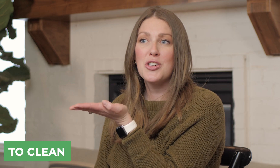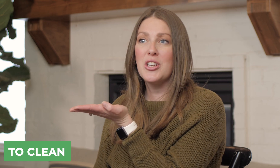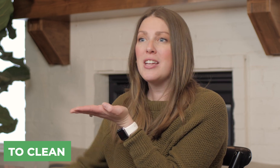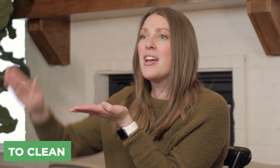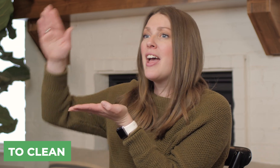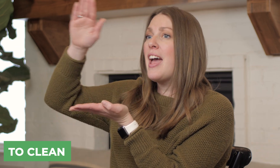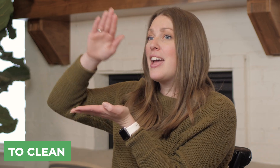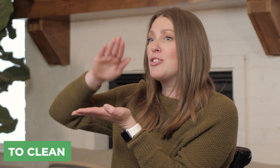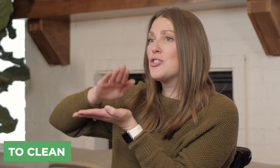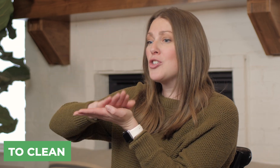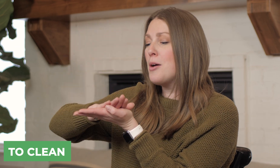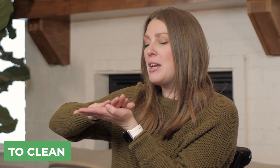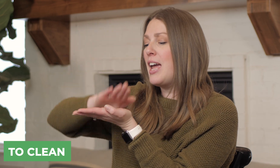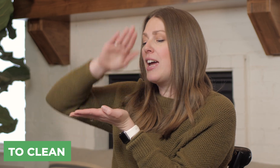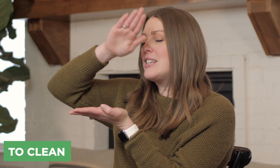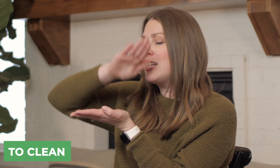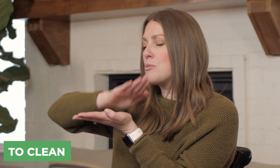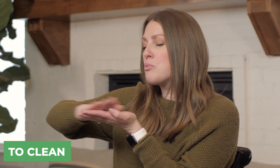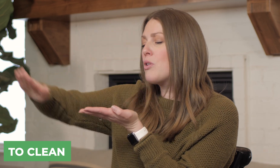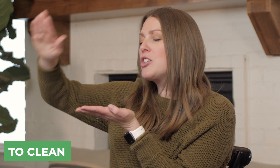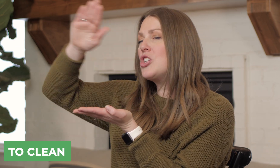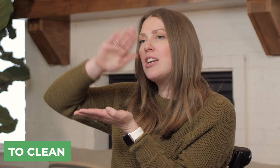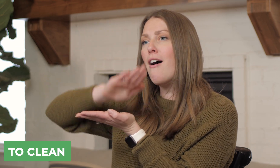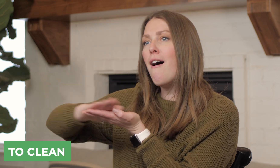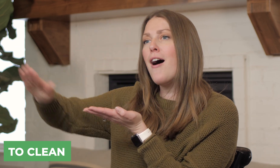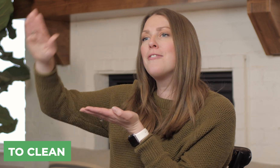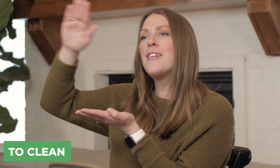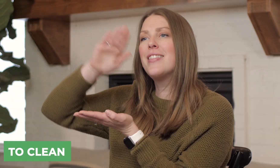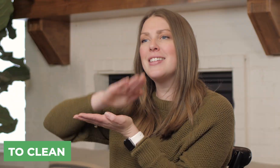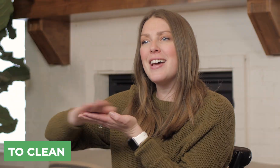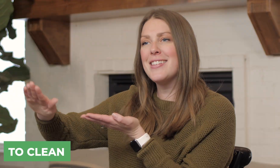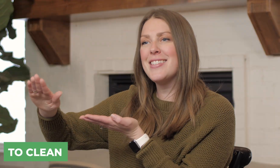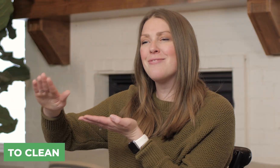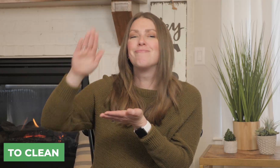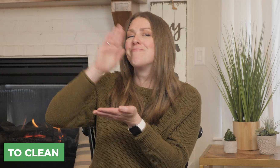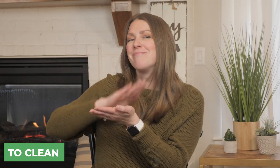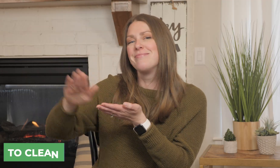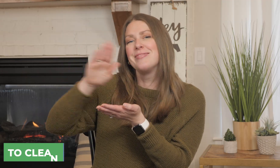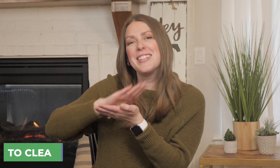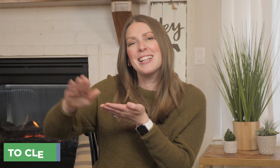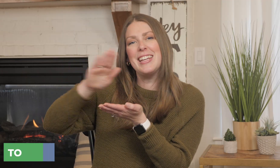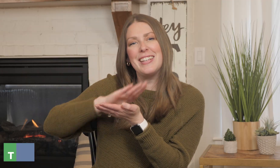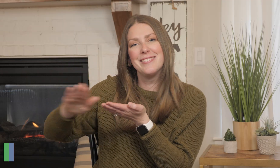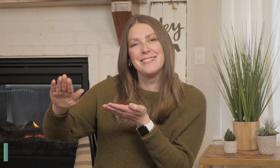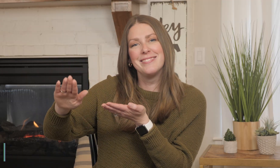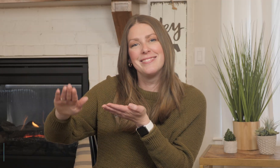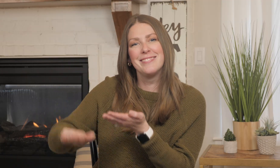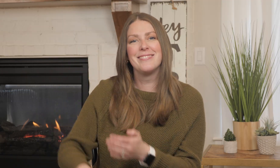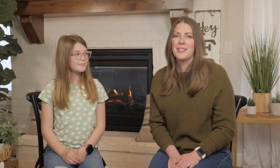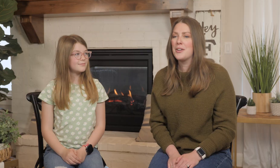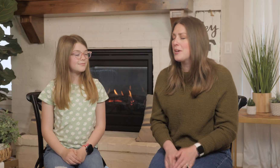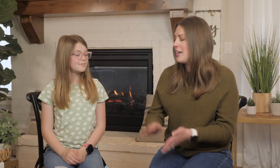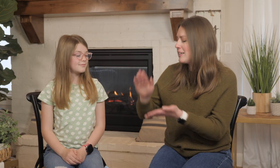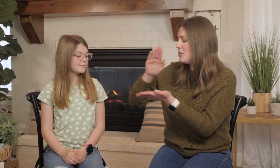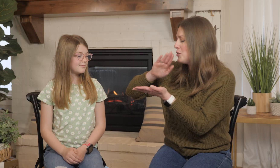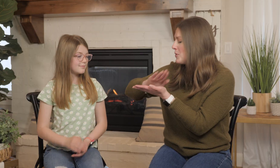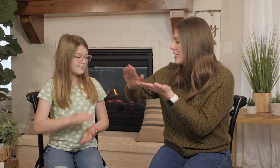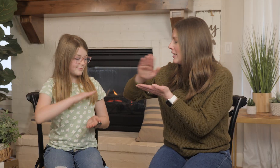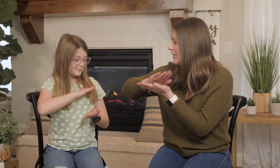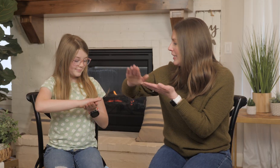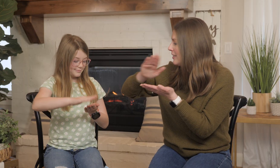is dirty and your dominant hand is brushing off the dust, to clean. Okay can you do to clean?